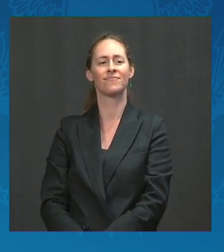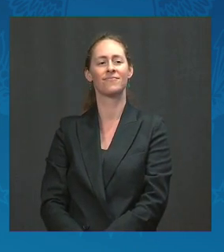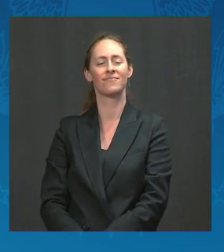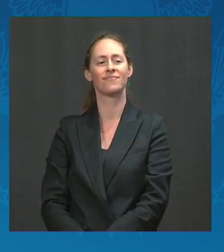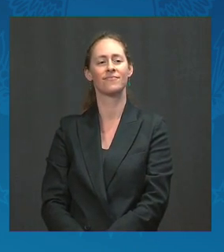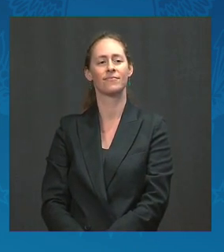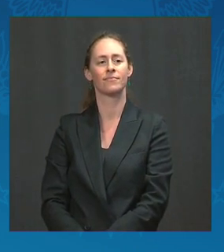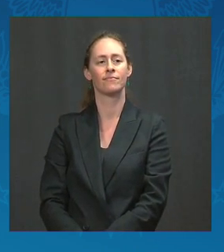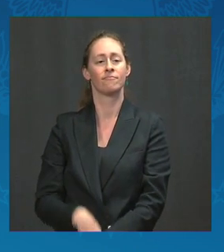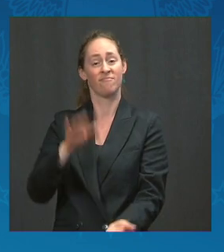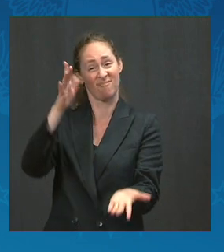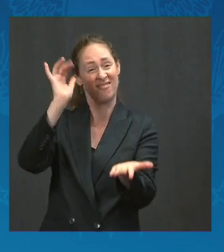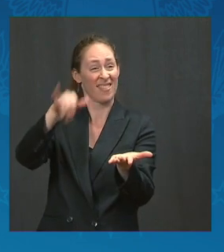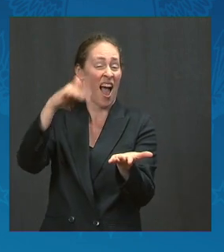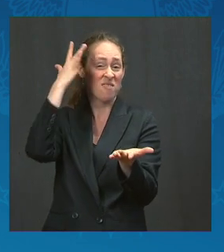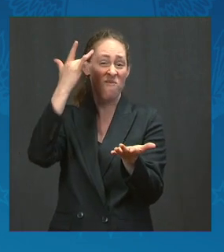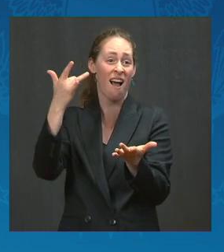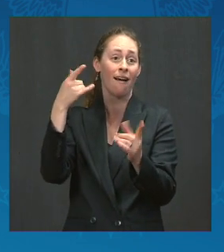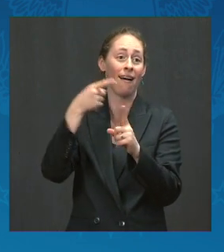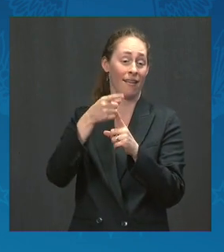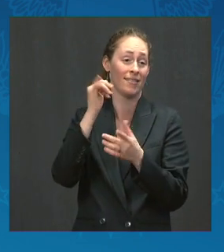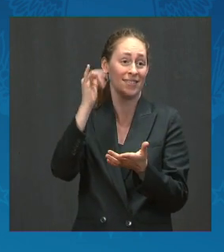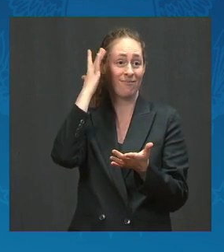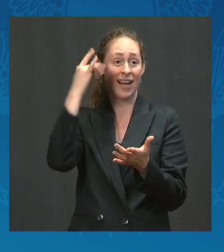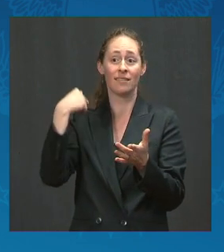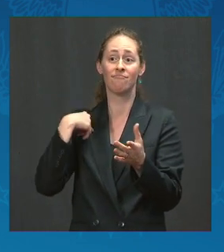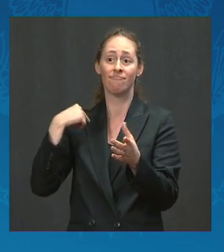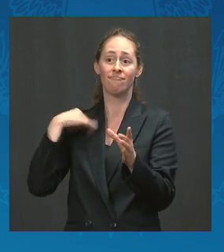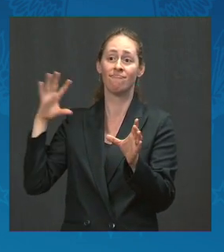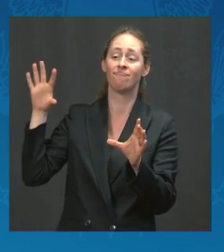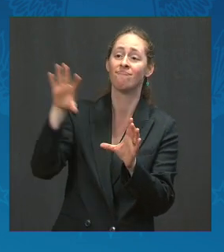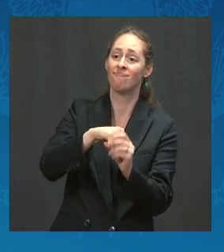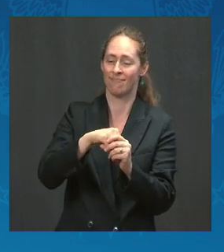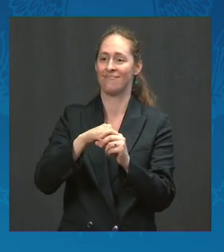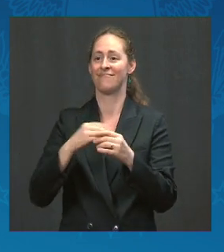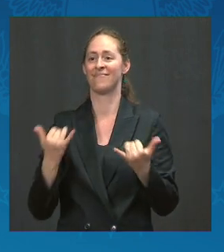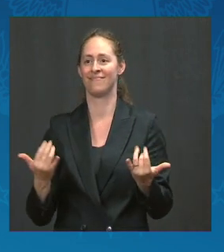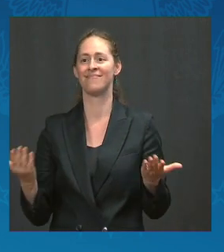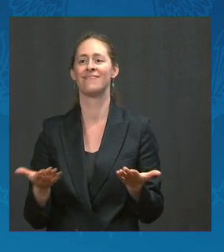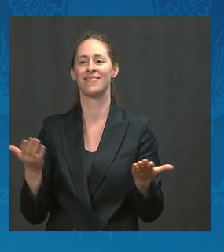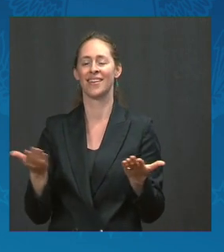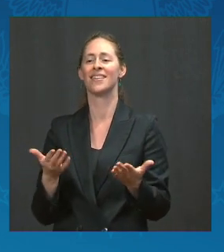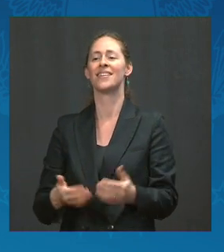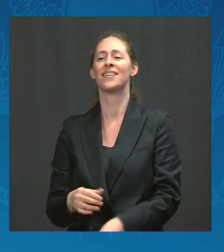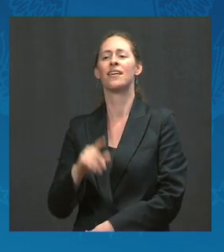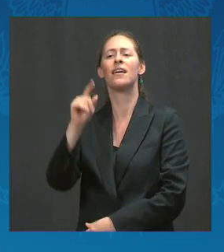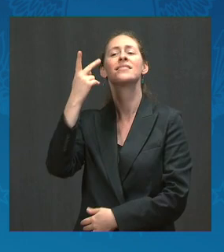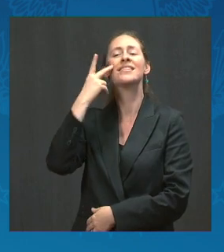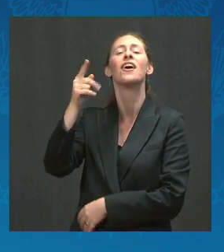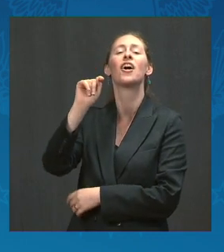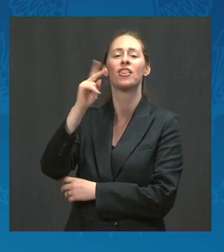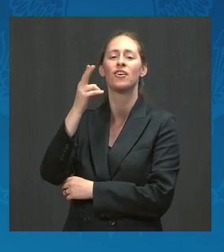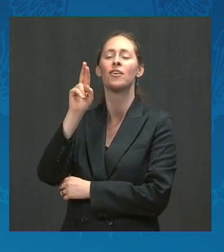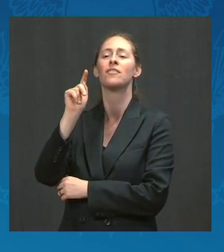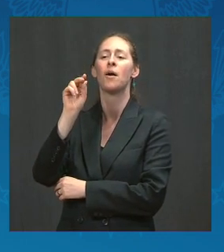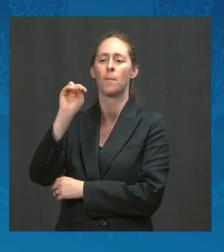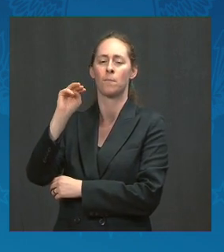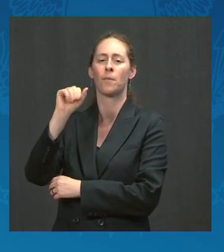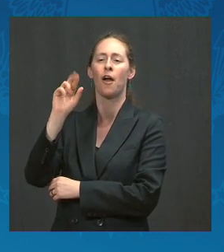including Thurgood Marshall and Charles Hamilton Houston, and Constance Baker Motley, that I want it to be a lawyer. I want it to help people. And in particular,